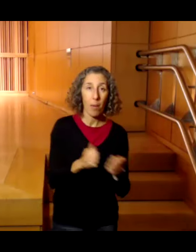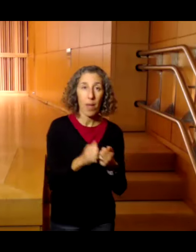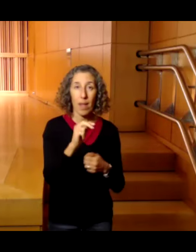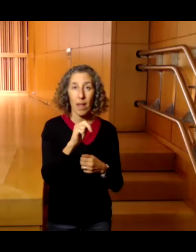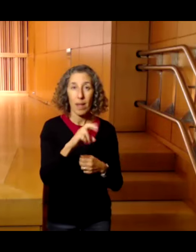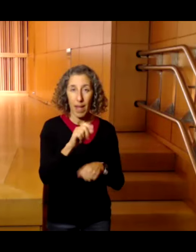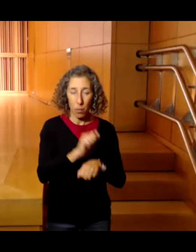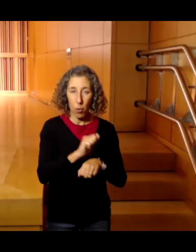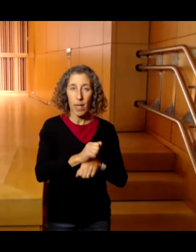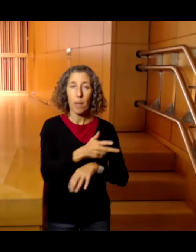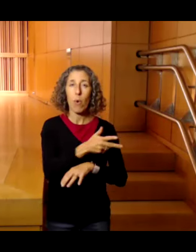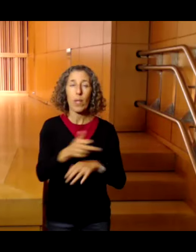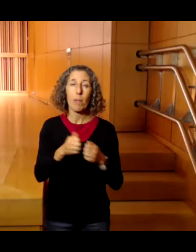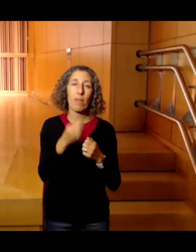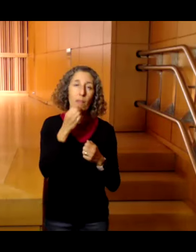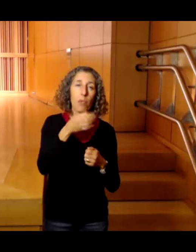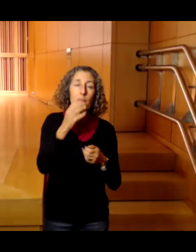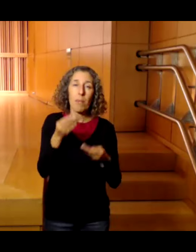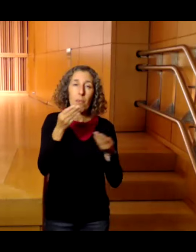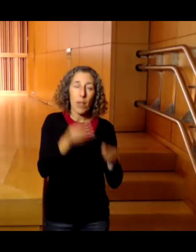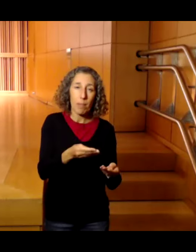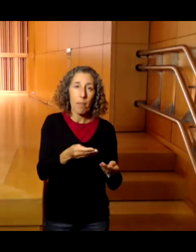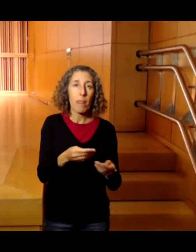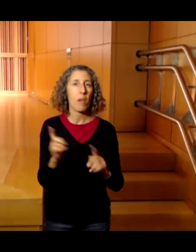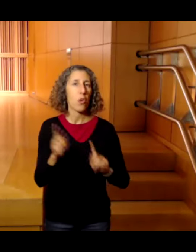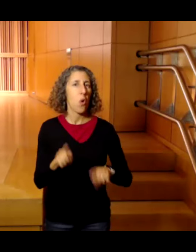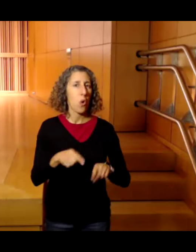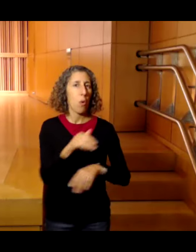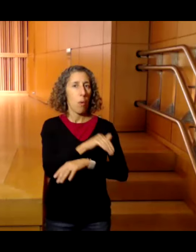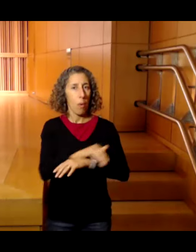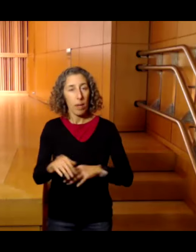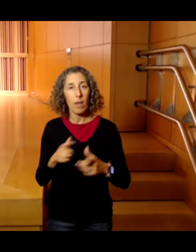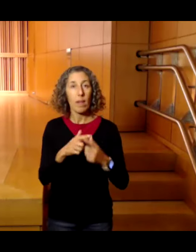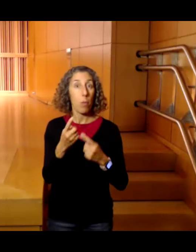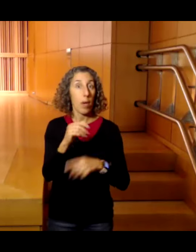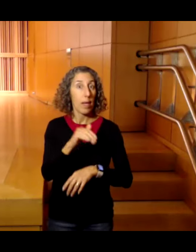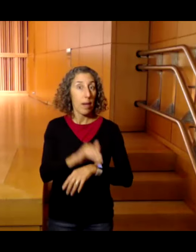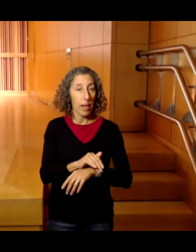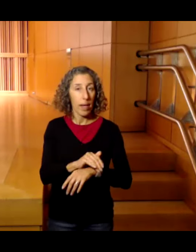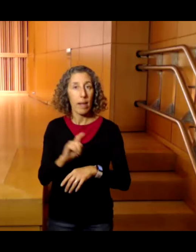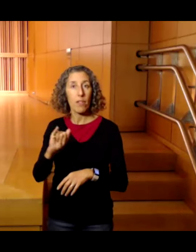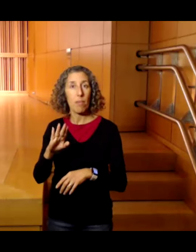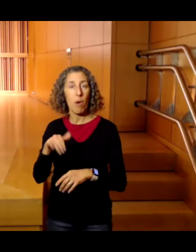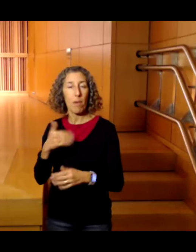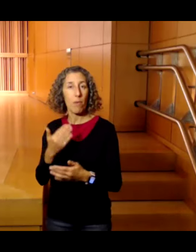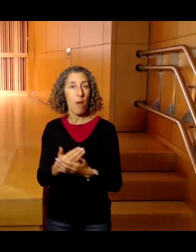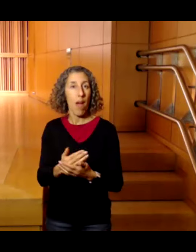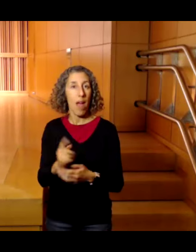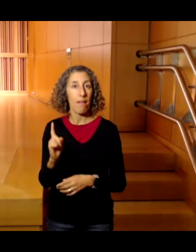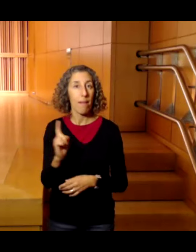One evening, just as James arrived. Ned put a finger to his lips and snuck with his friend in tow beneath a parked Ford.